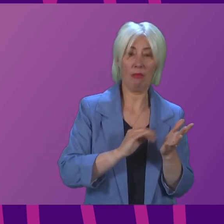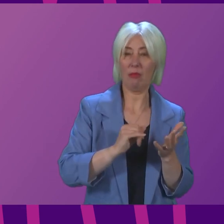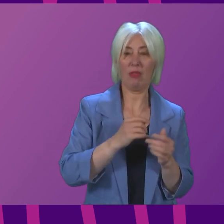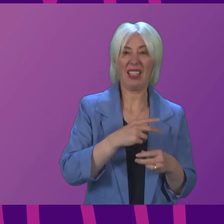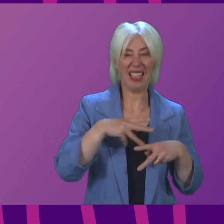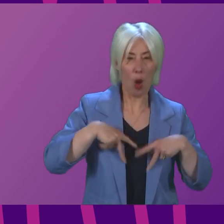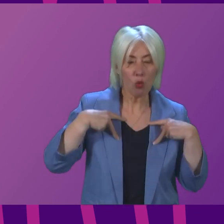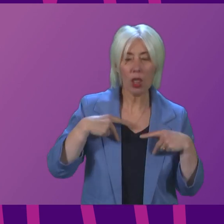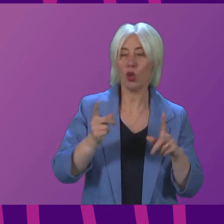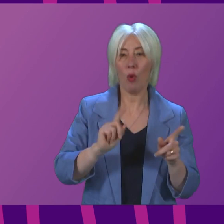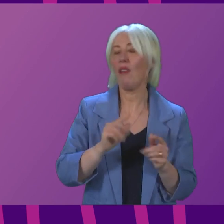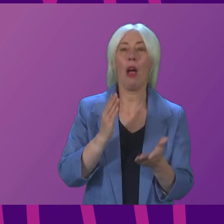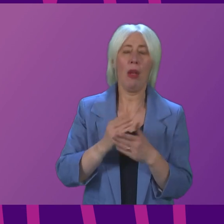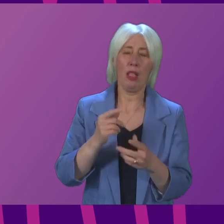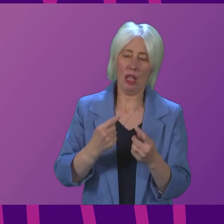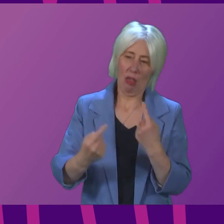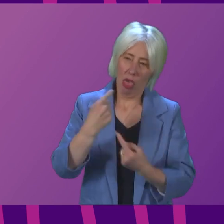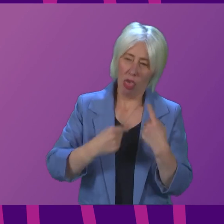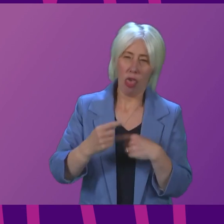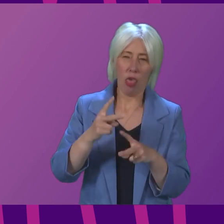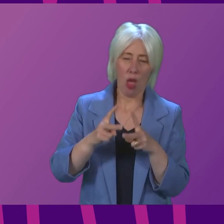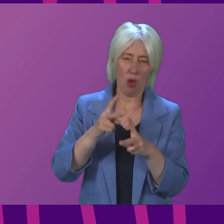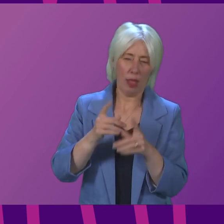levels of sexist and misogynistic behaviour.